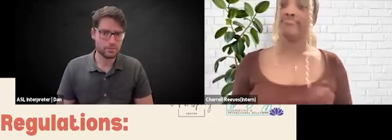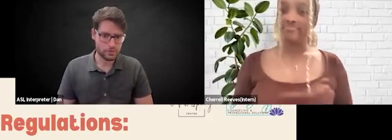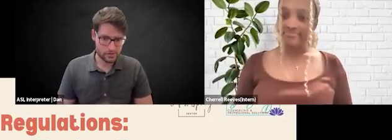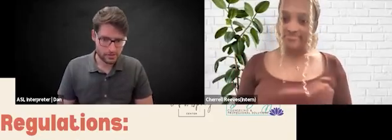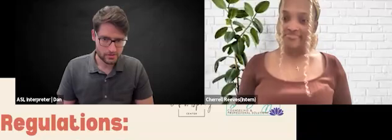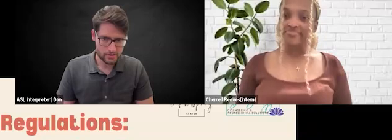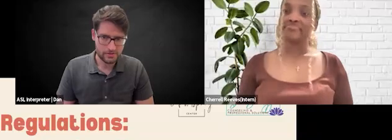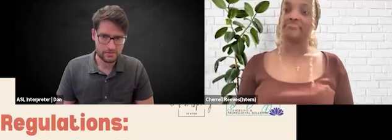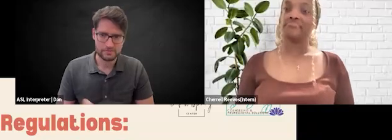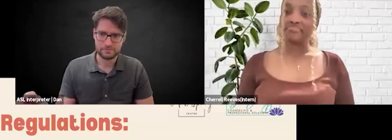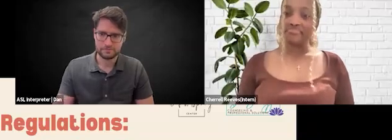A bird.